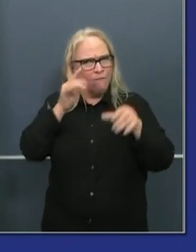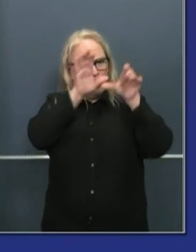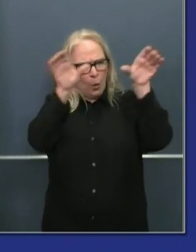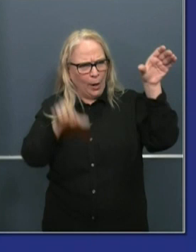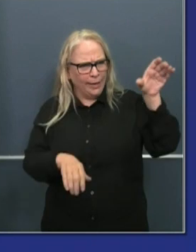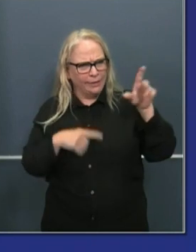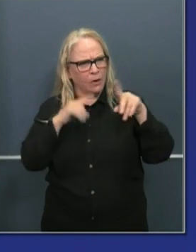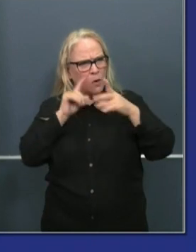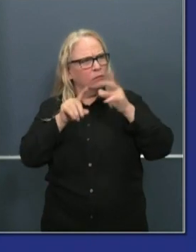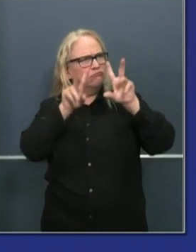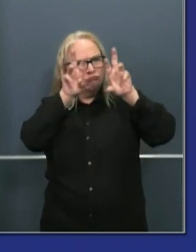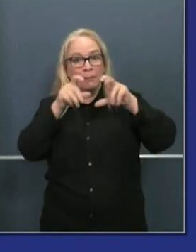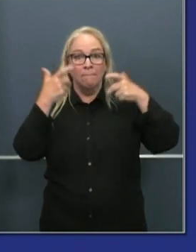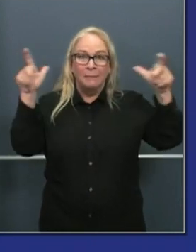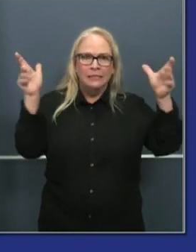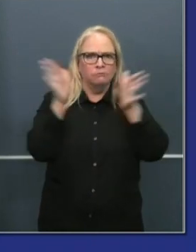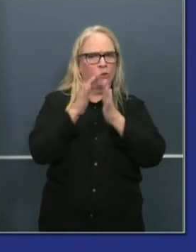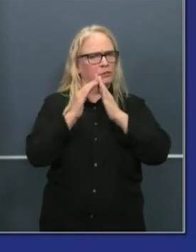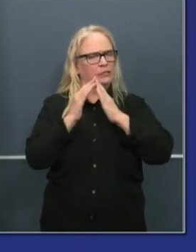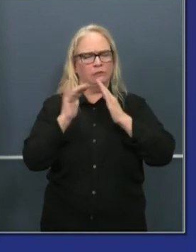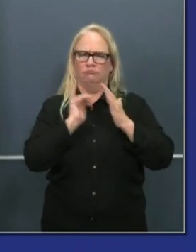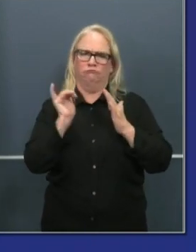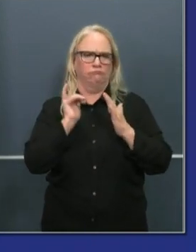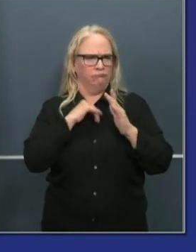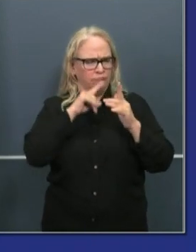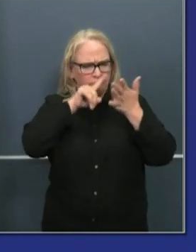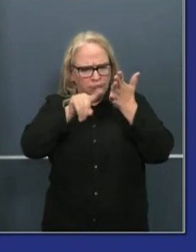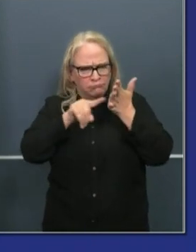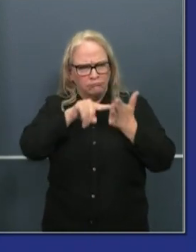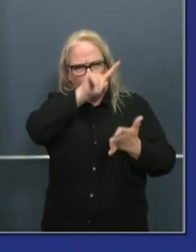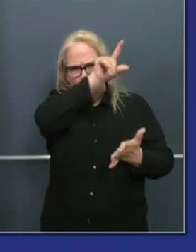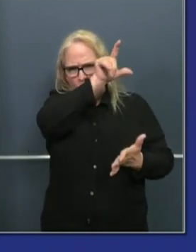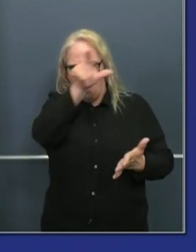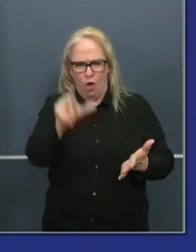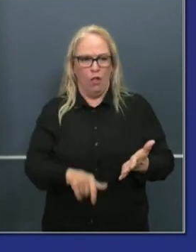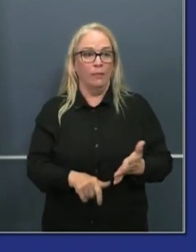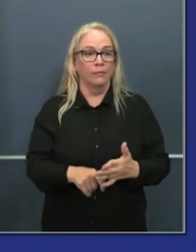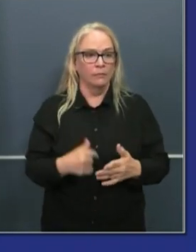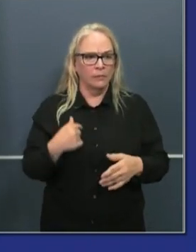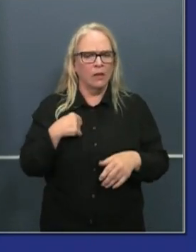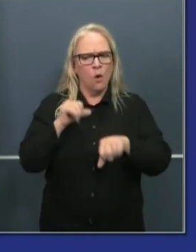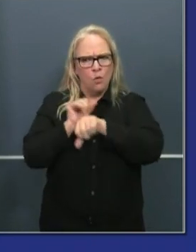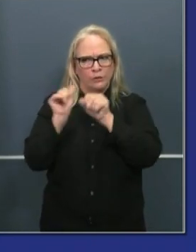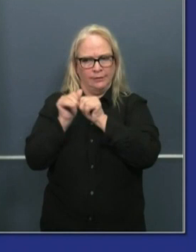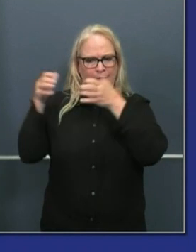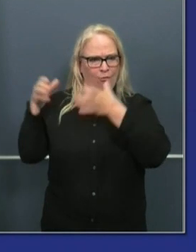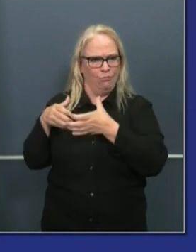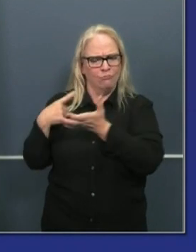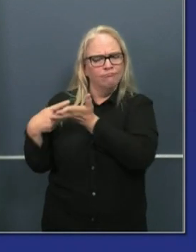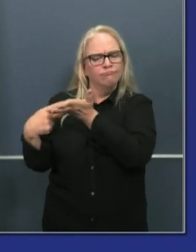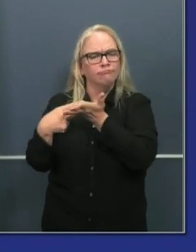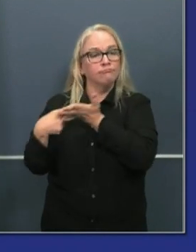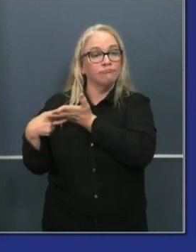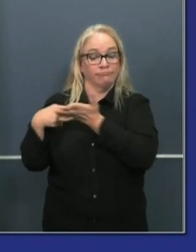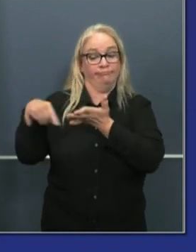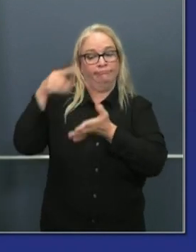MORE CONCENTRATED. WE MITIGATE THAT SPREAD TO THE EXTENT WE CAN WORKING WITH HEALTH OFFICIALS ACROSS THE STATE OF CALIFORNIA, NOT ONLY HERE AT THE STATE ITSELF BUT WITHIN COUNTIES LARGE AND SMALL